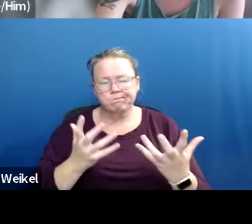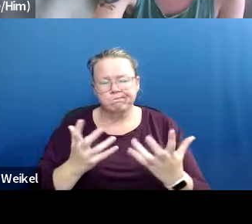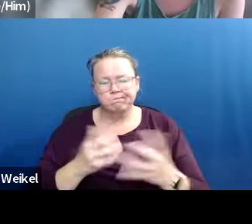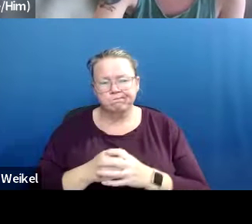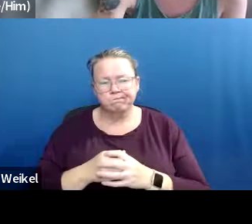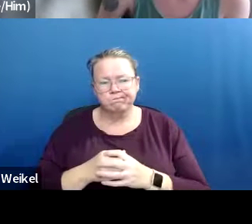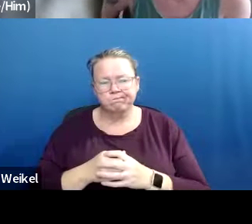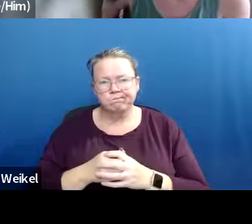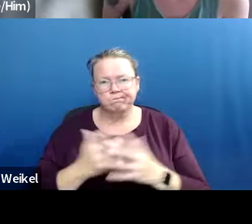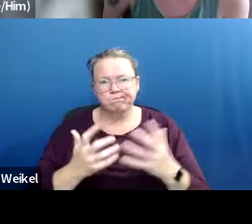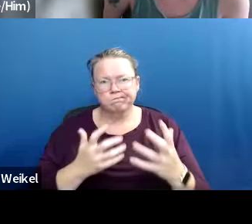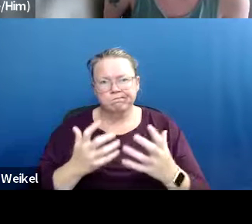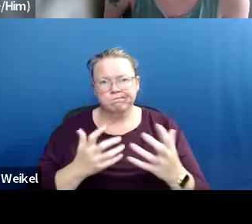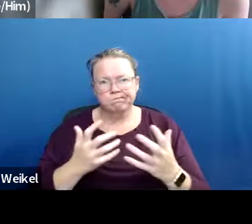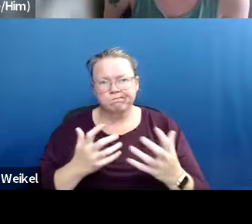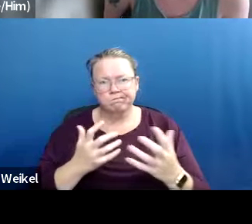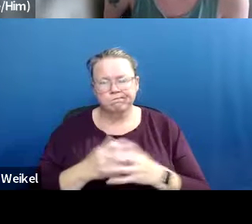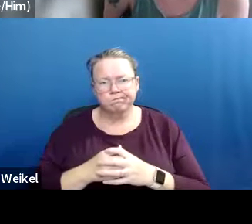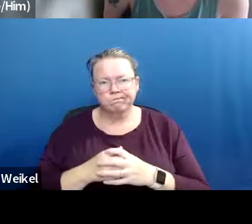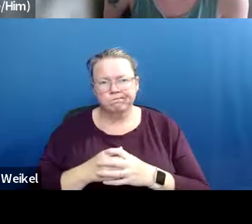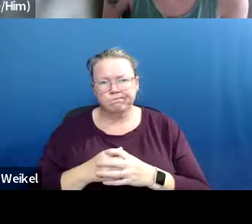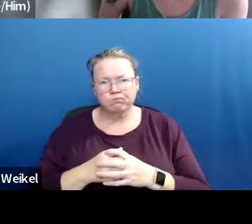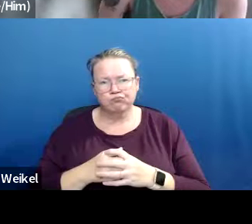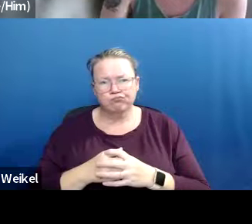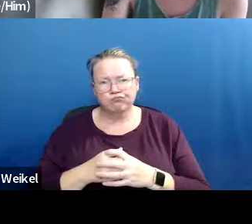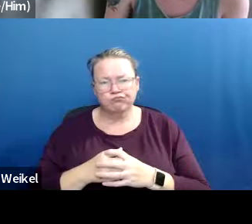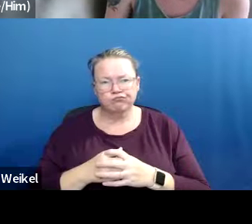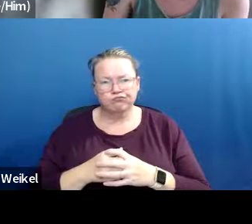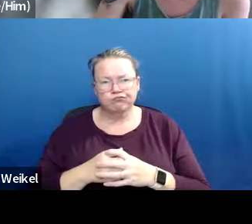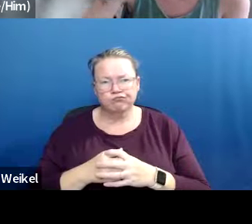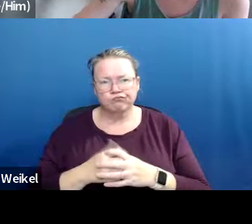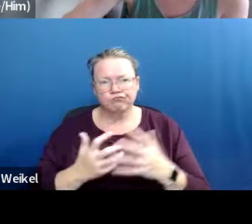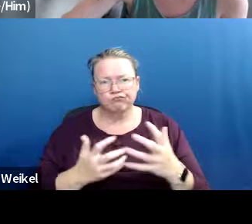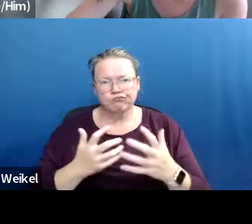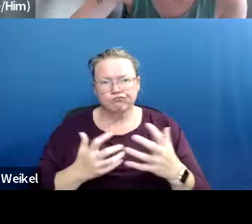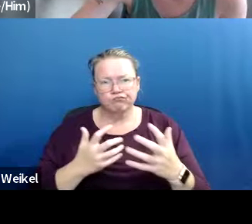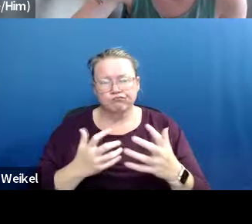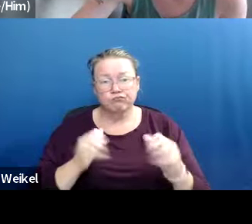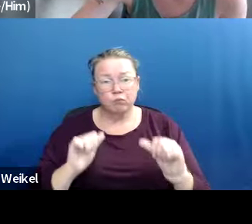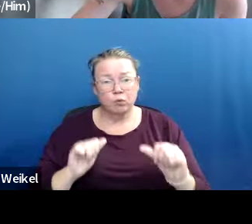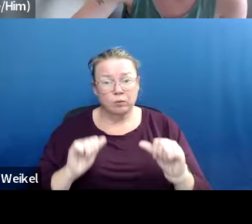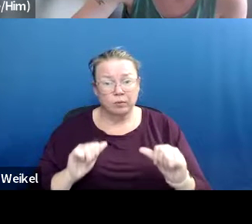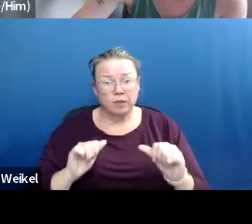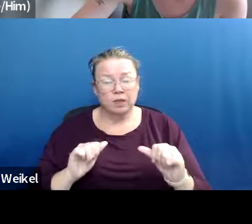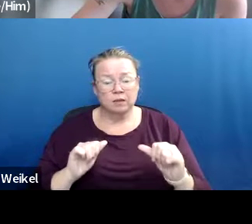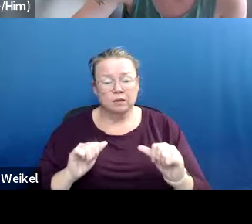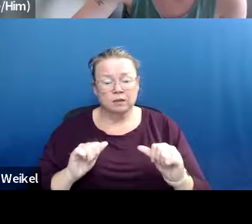Harm (He/Him): I'll add it. Harm (He/Him): Hmm! Harm (He/Him): It could be about Harm (He/Him): palm.